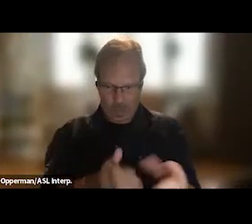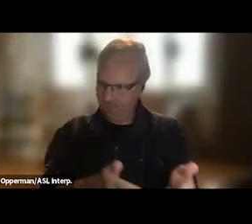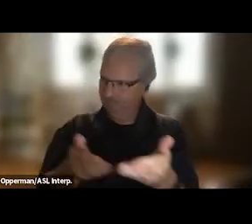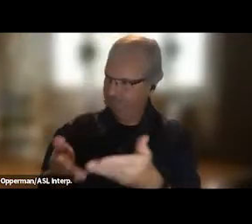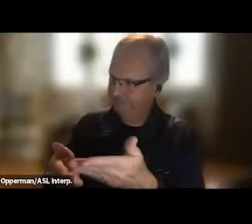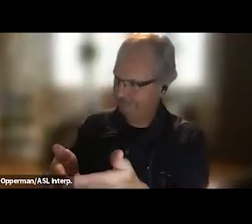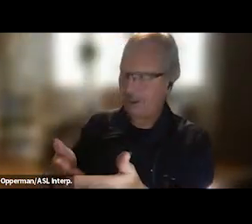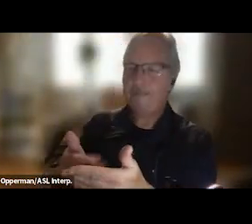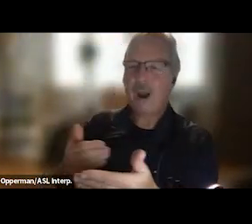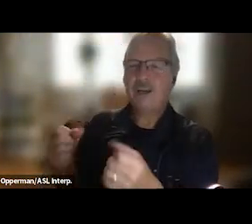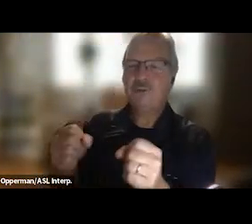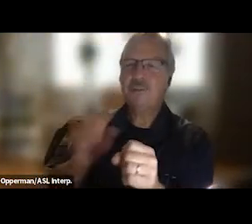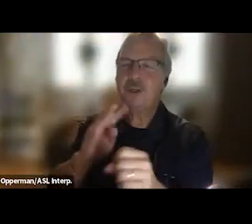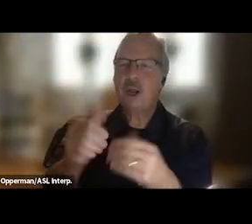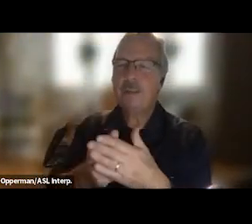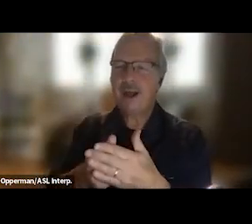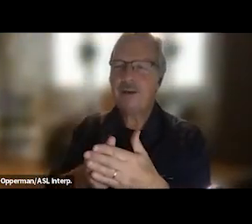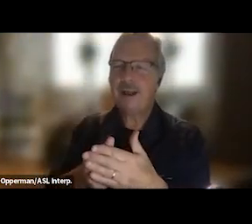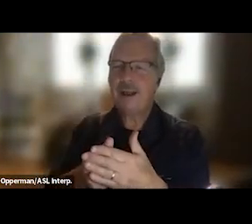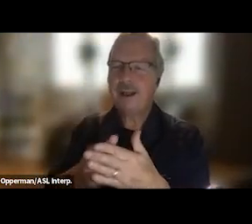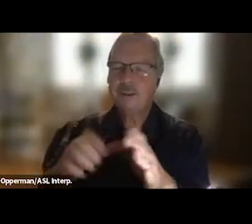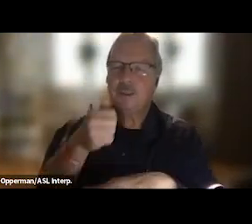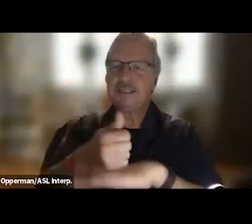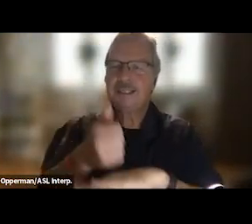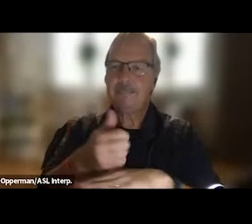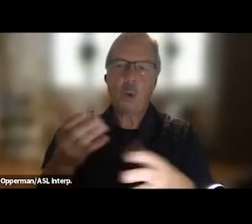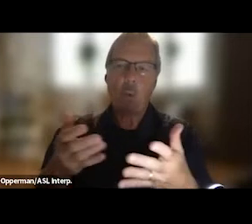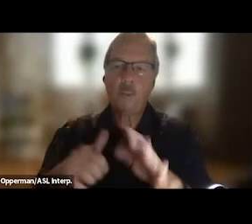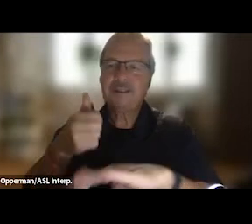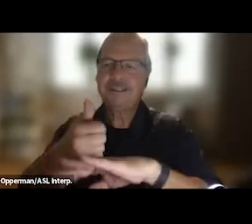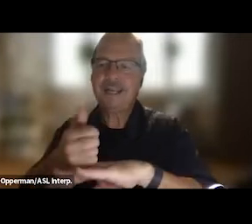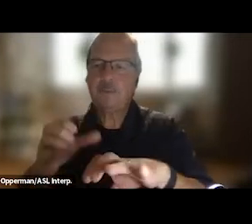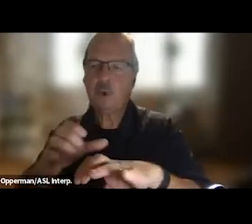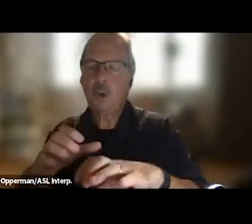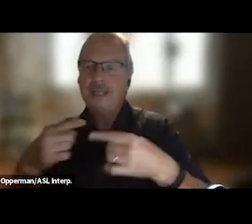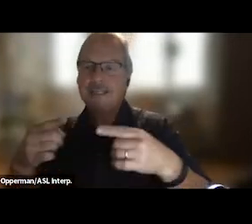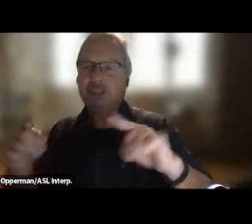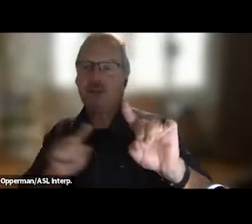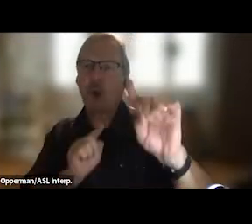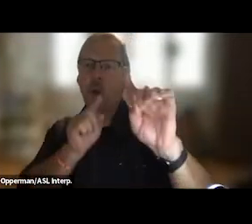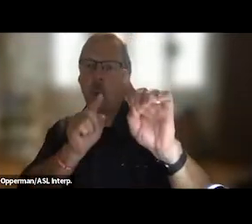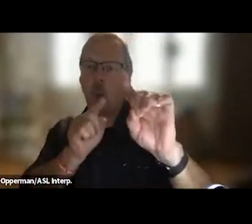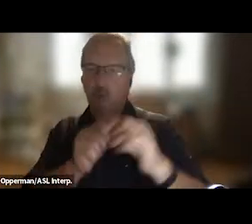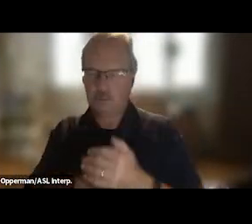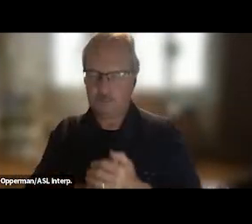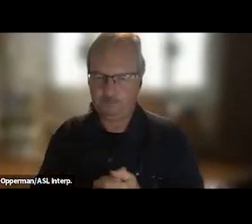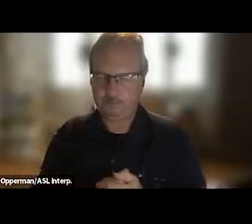to really begin, you know, to establish what we're setting out to do and achieve our goals. One of the areas